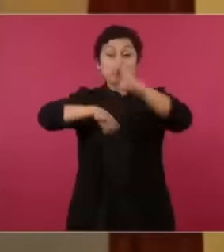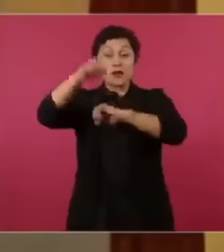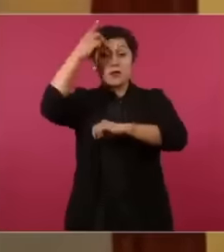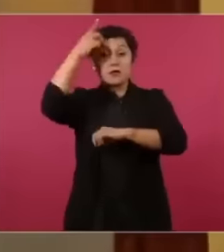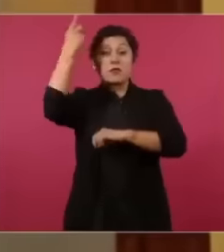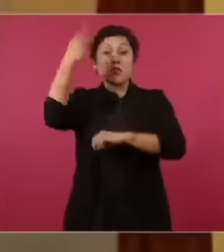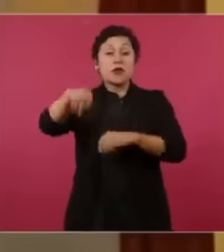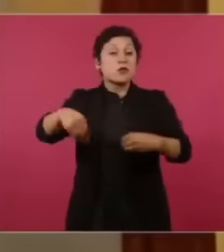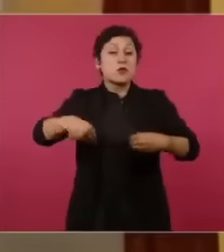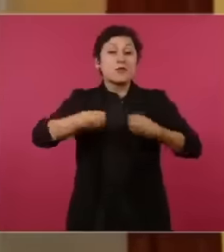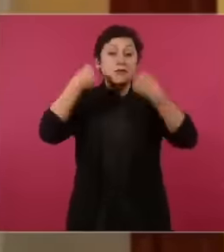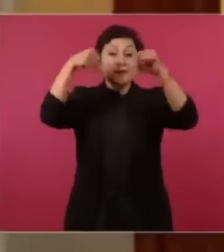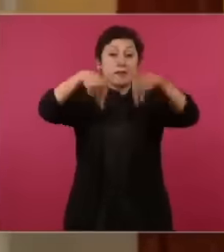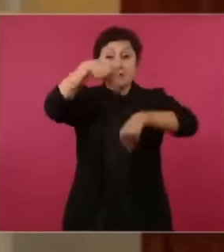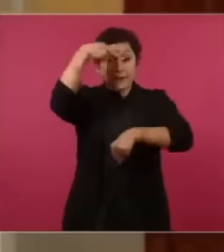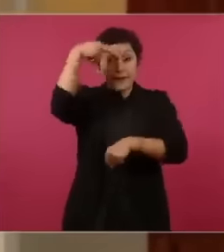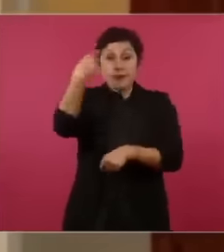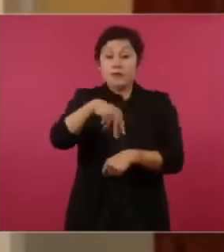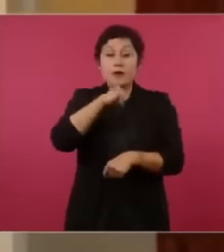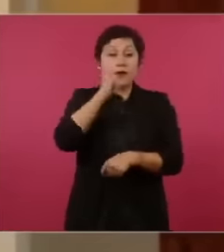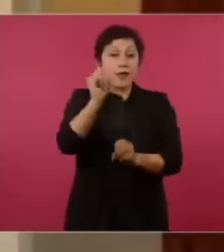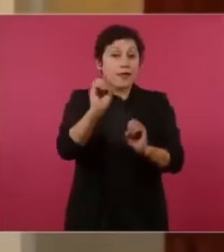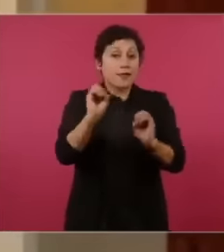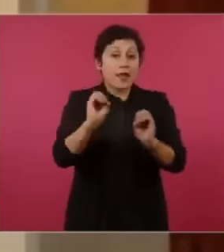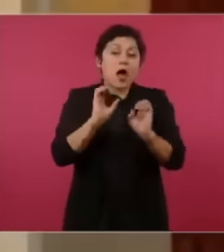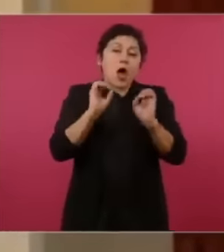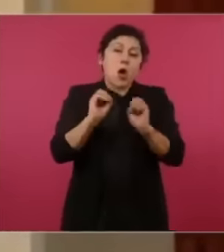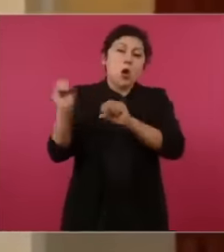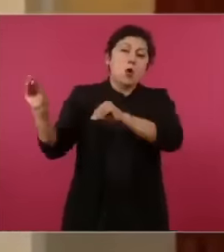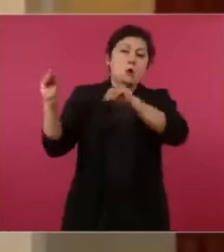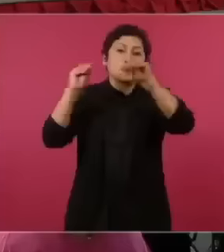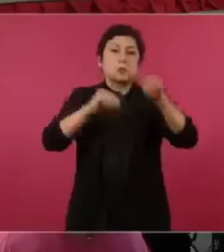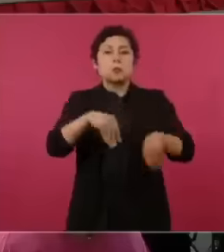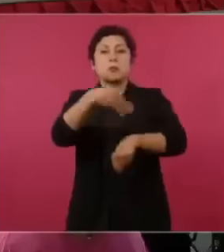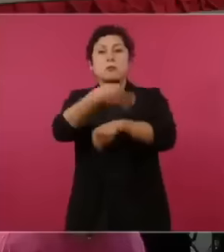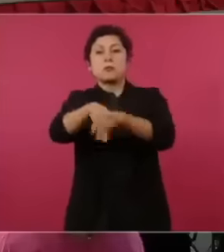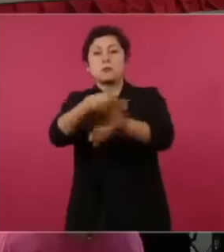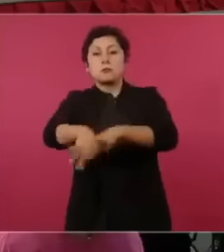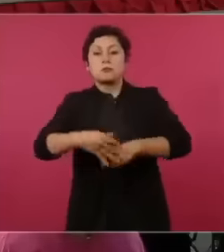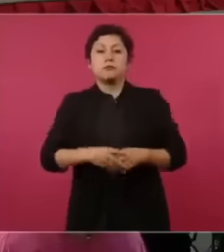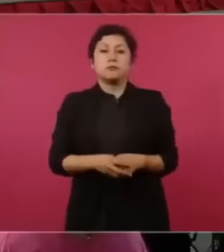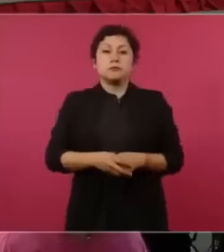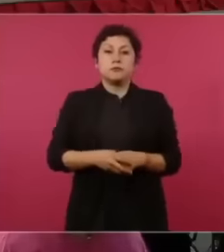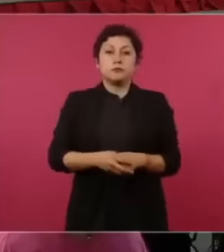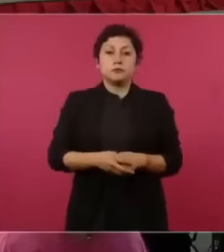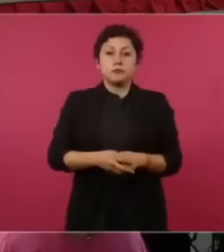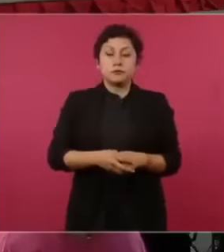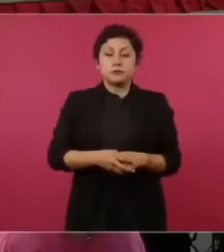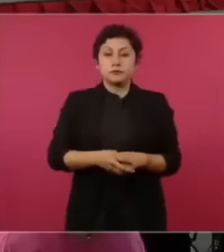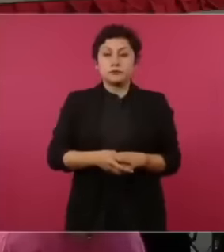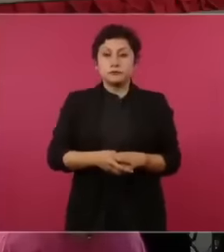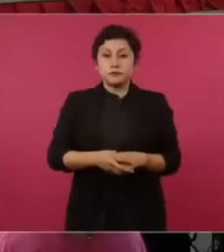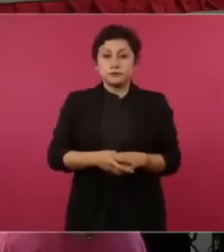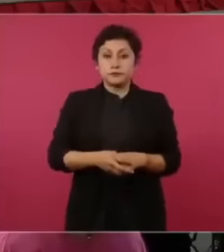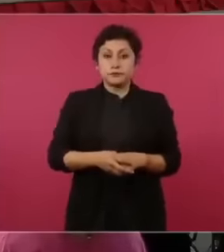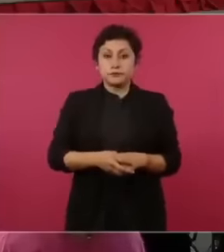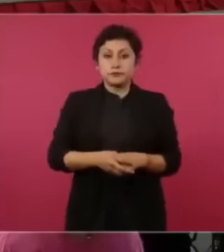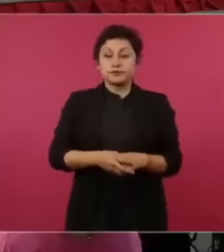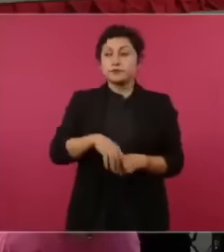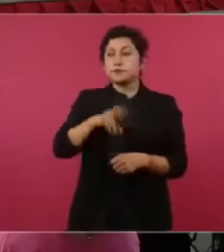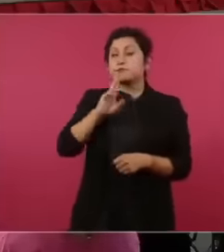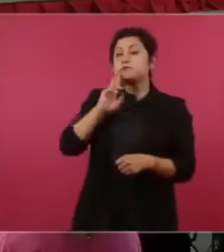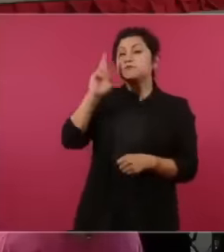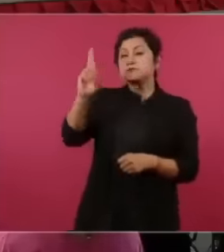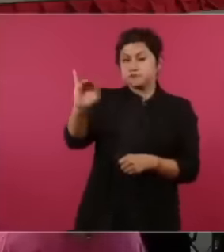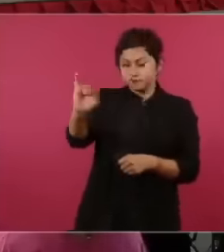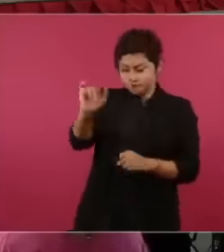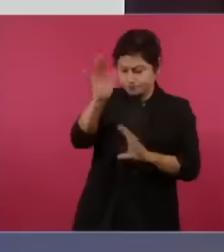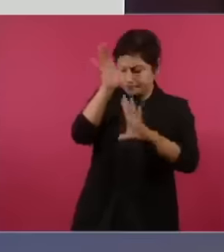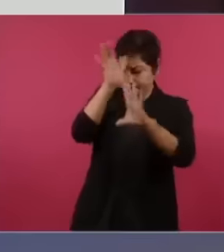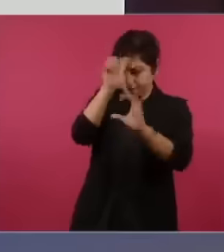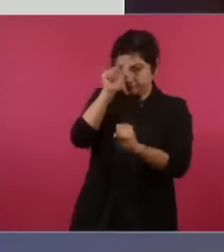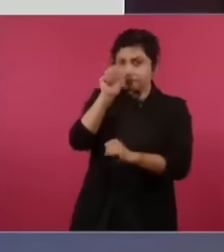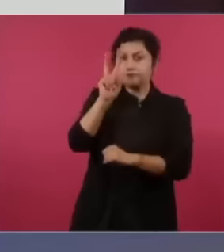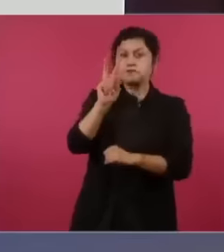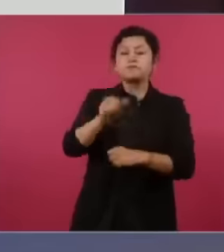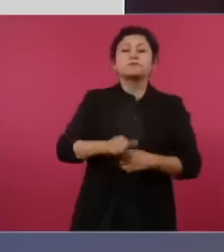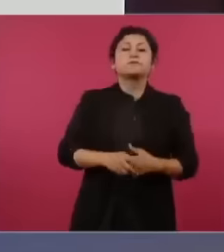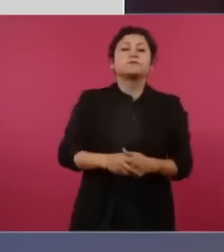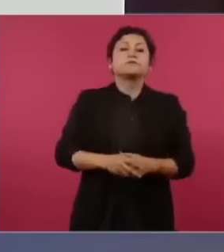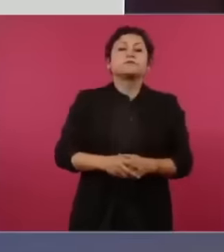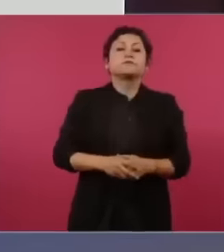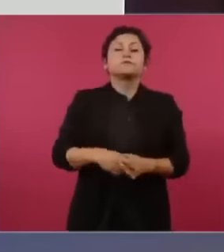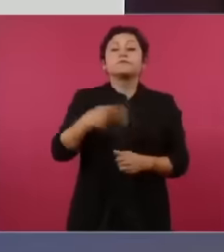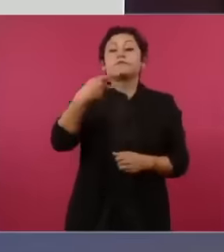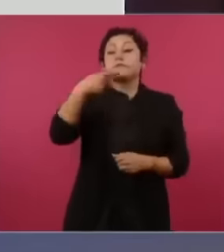while. I agree. Teacher Elester says that I just want you to know that